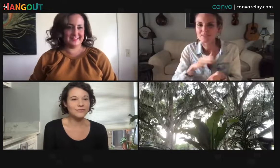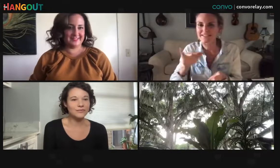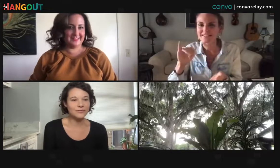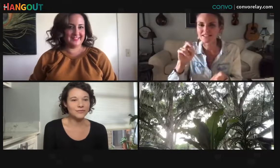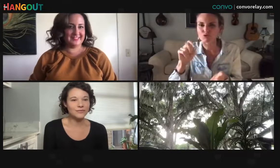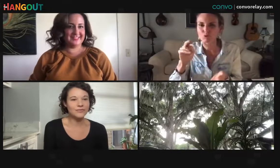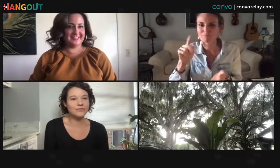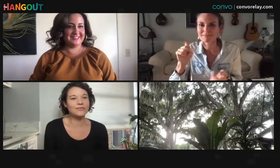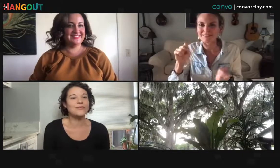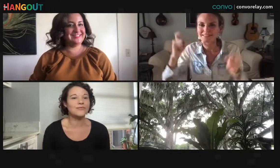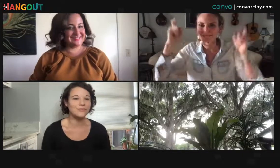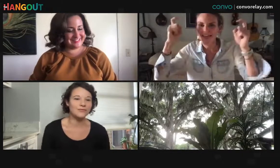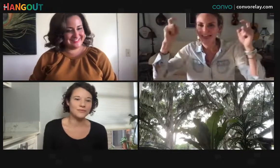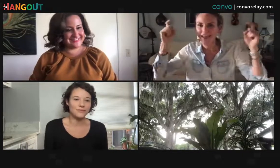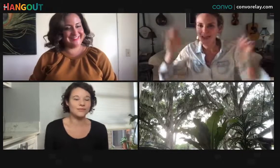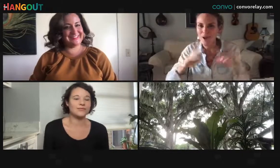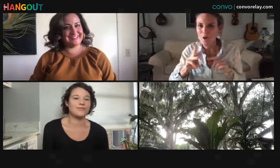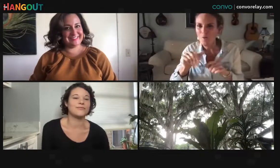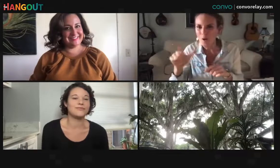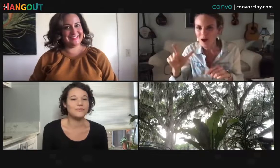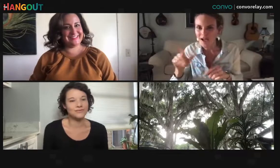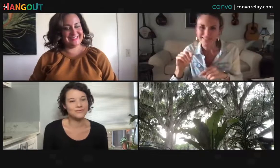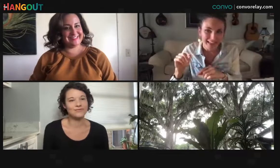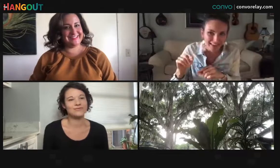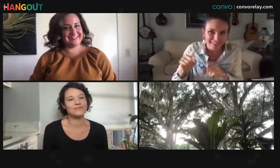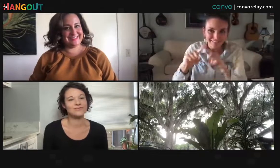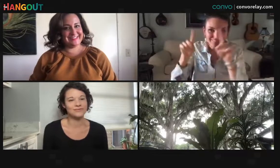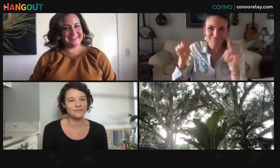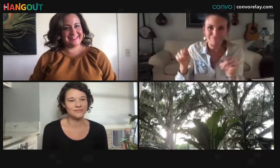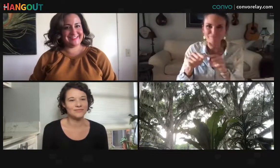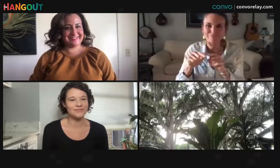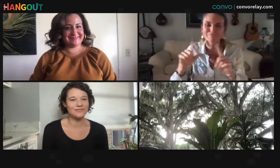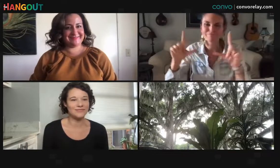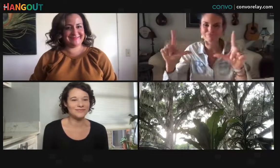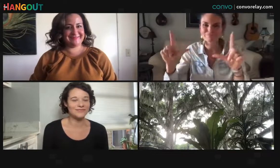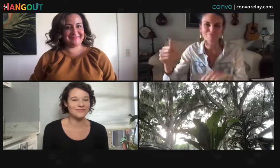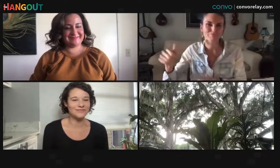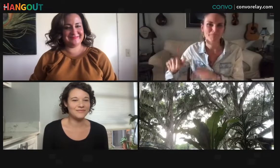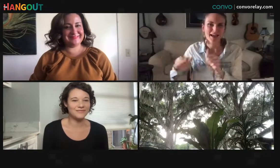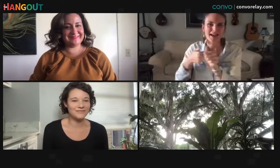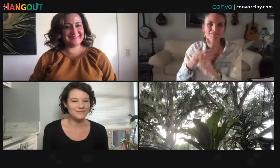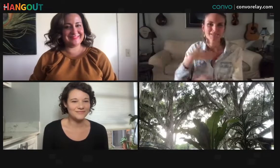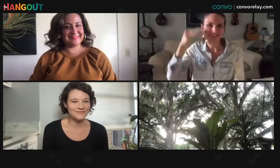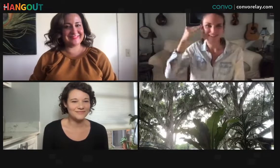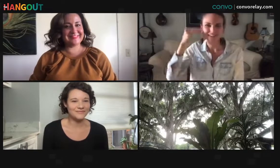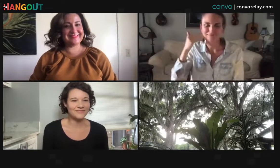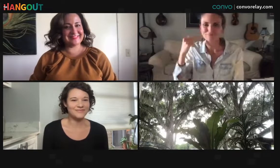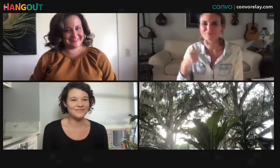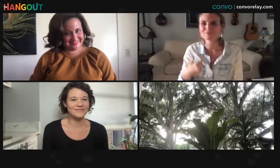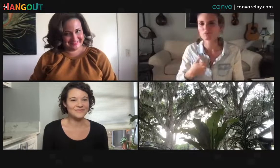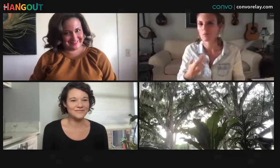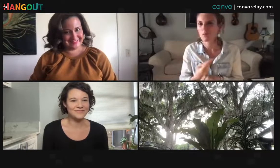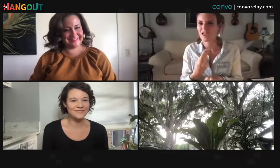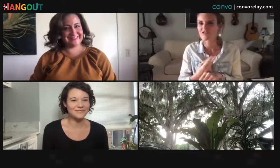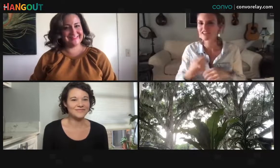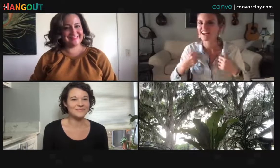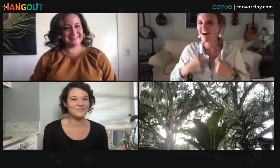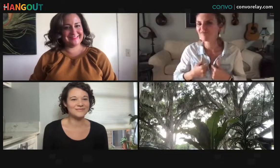and different musical instruments are hanging on my wall and there is a picture frame right behind my head